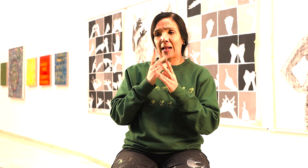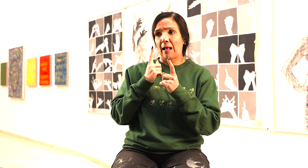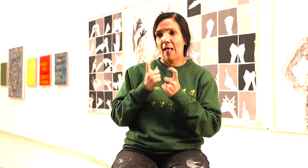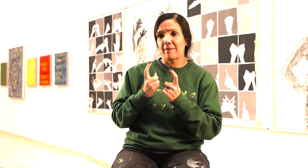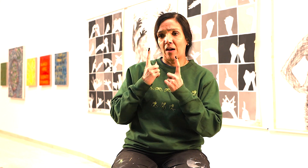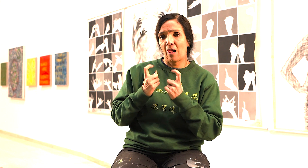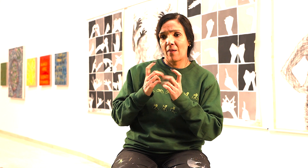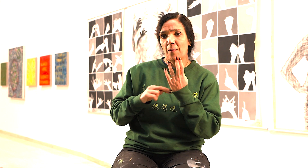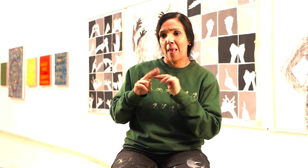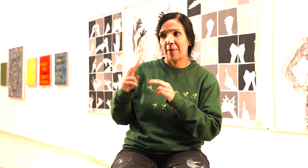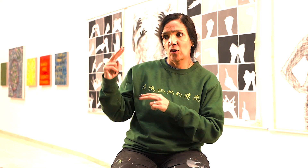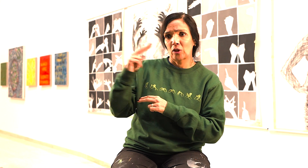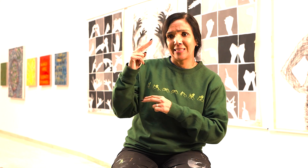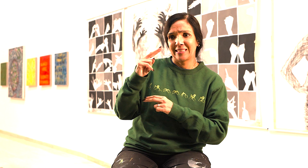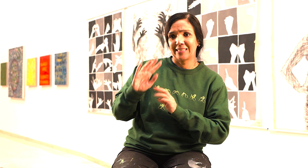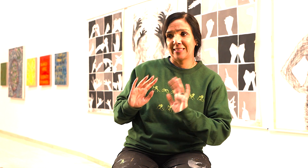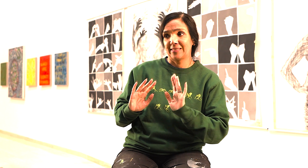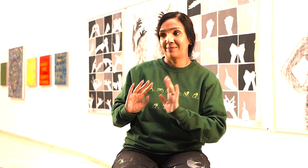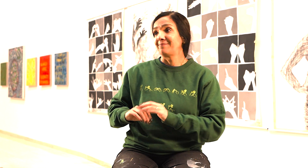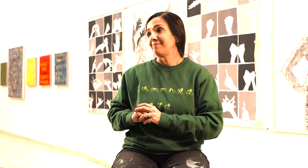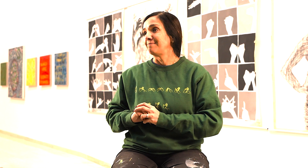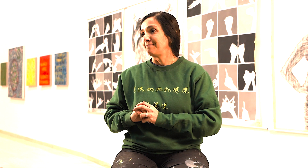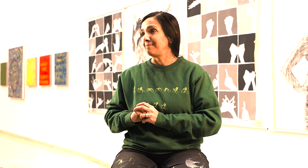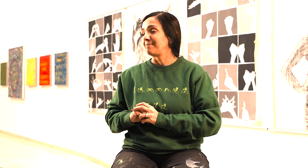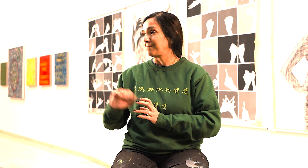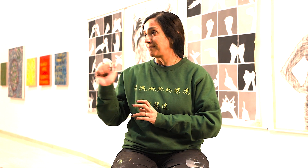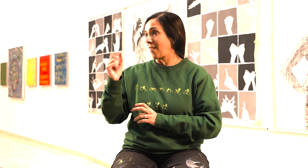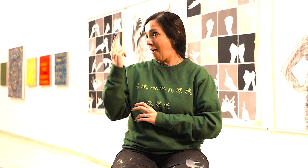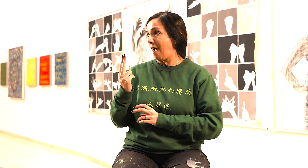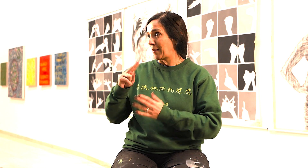within that environment, and so, I didn't want my parents